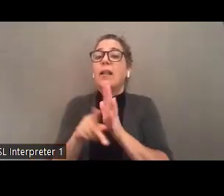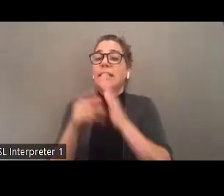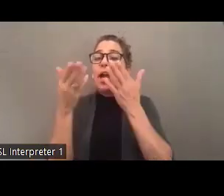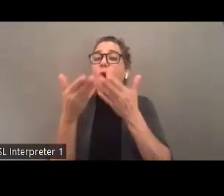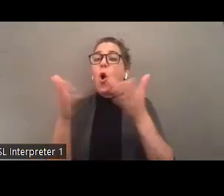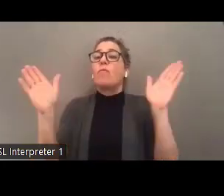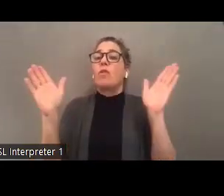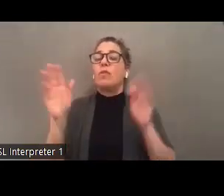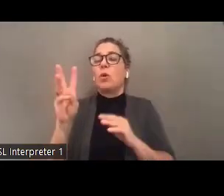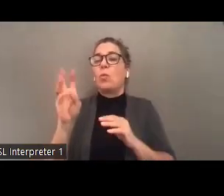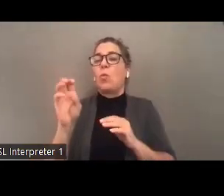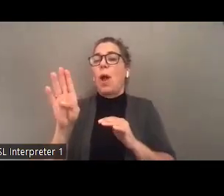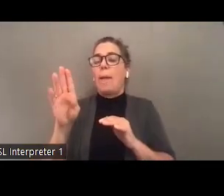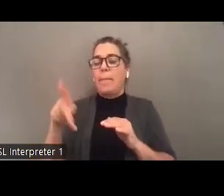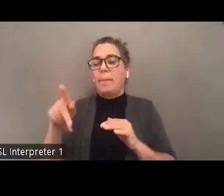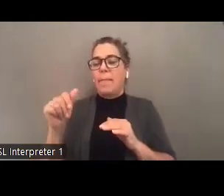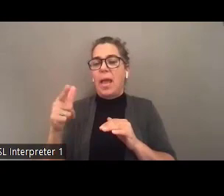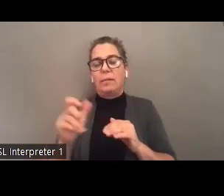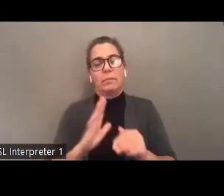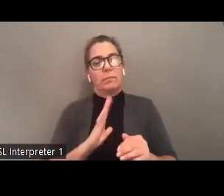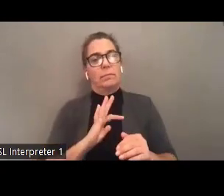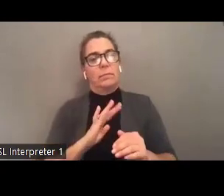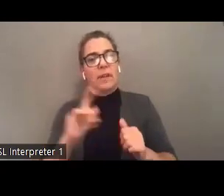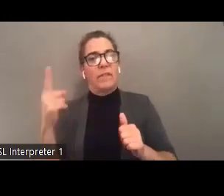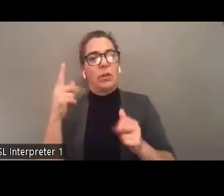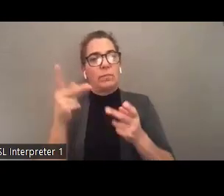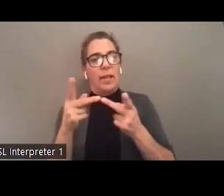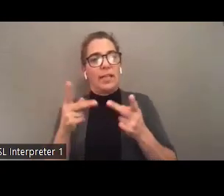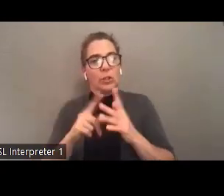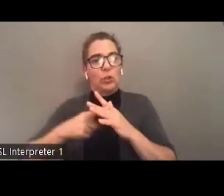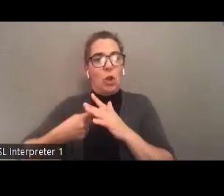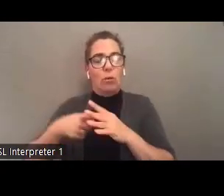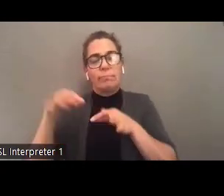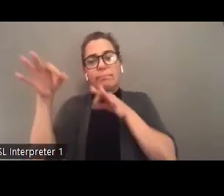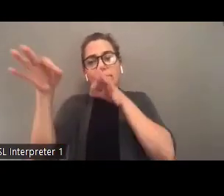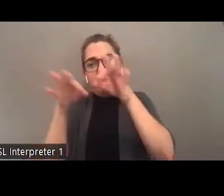That's a really great place to start. It walks through the various steps from planning